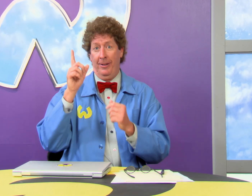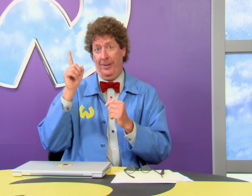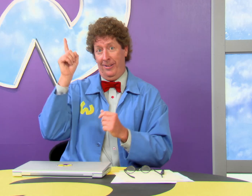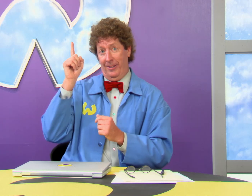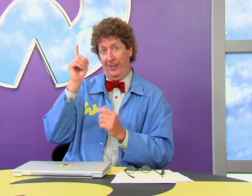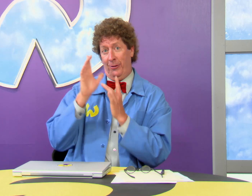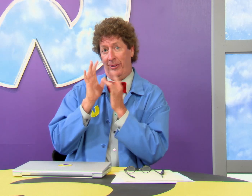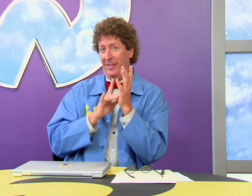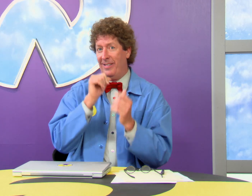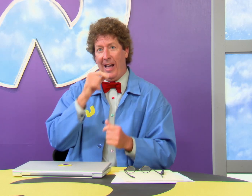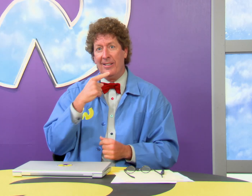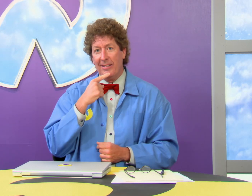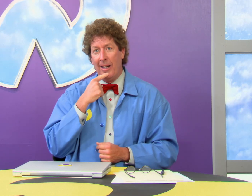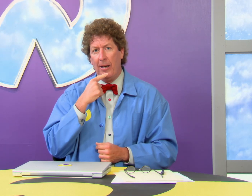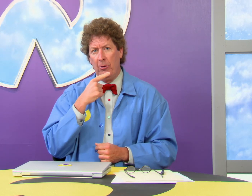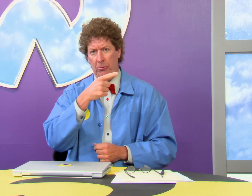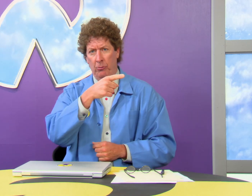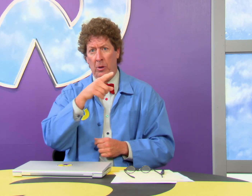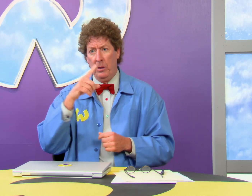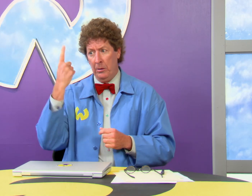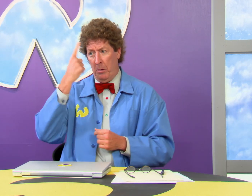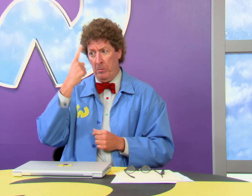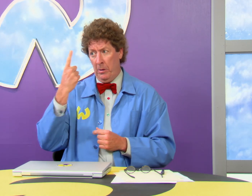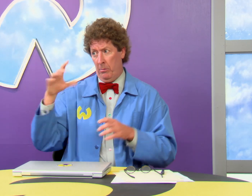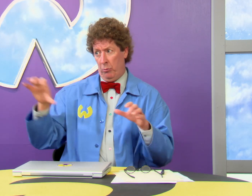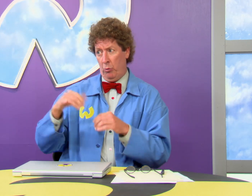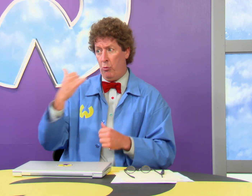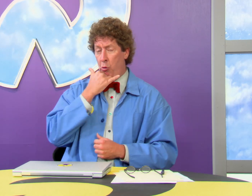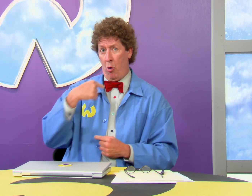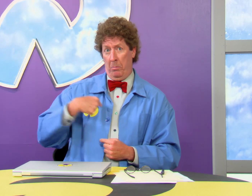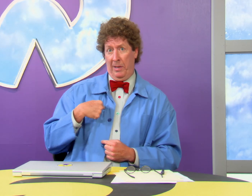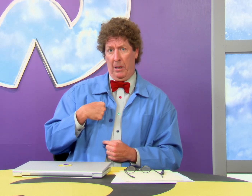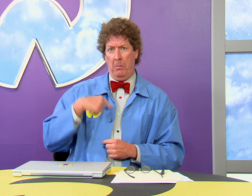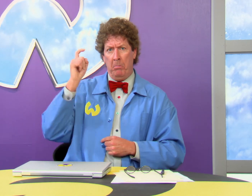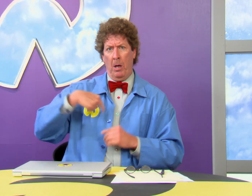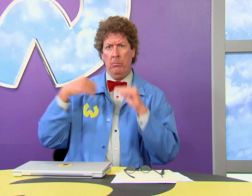JESUS DIDN'T SAY IF THEY DO SOMETHING WRONG TO YOU,